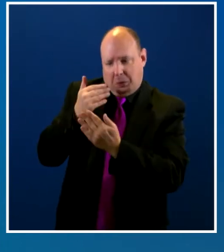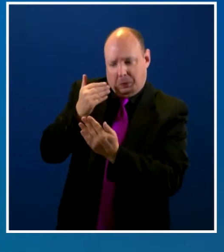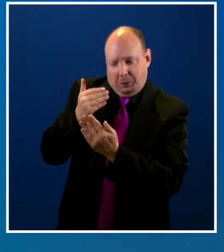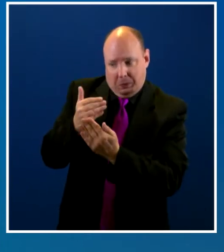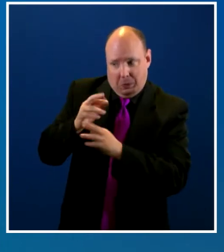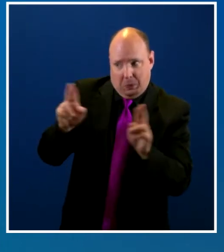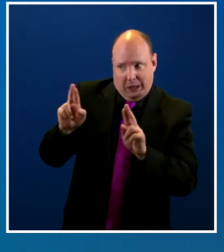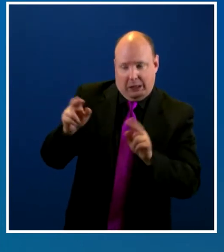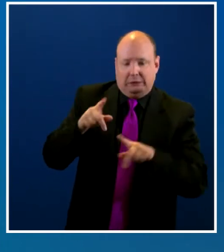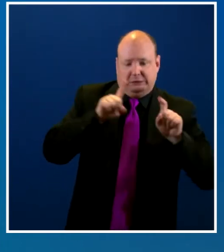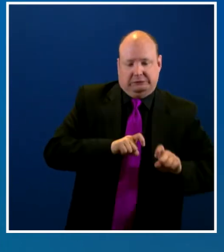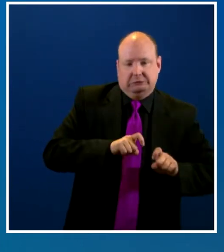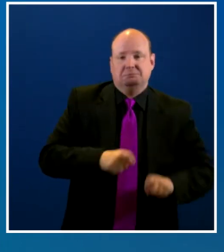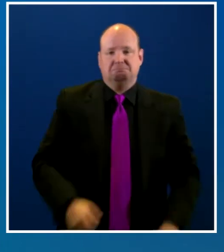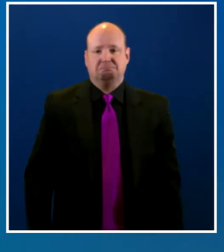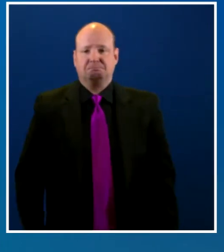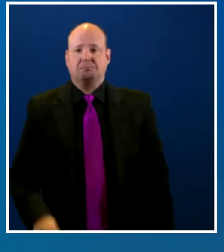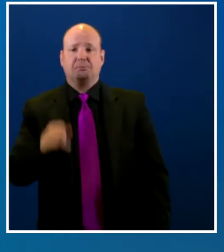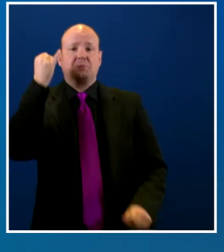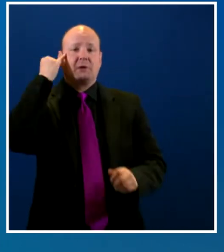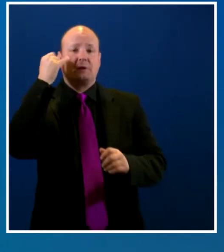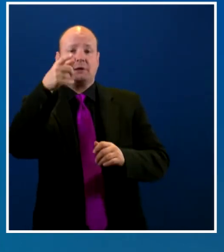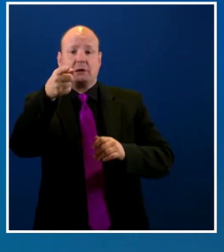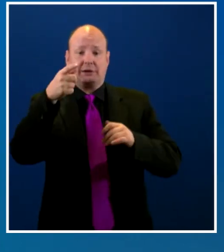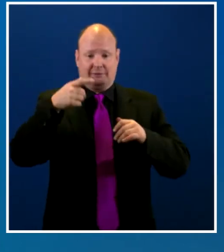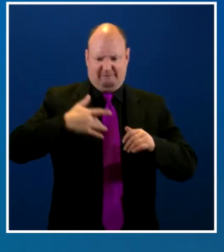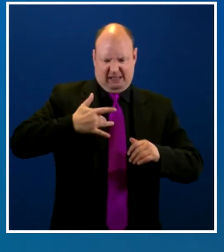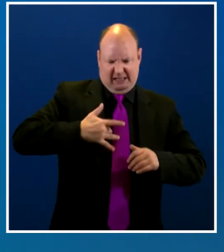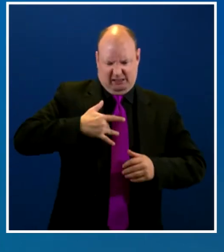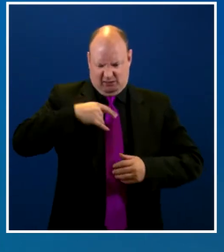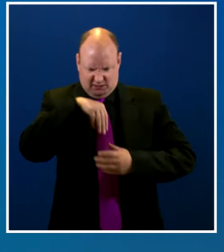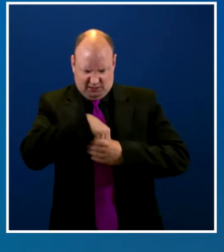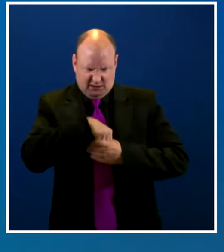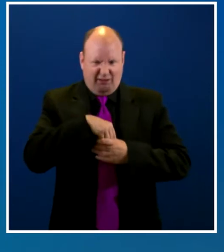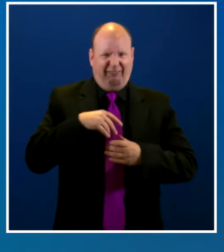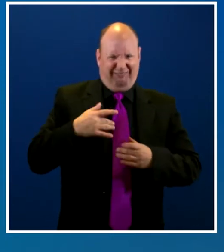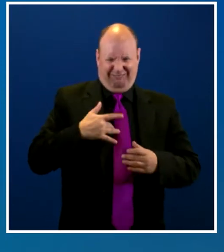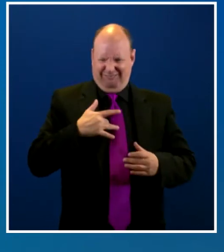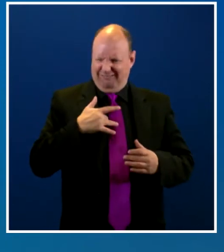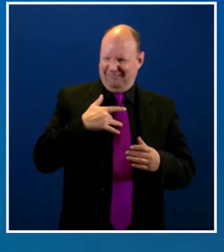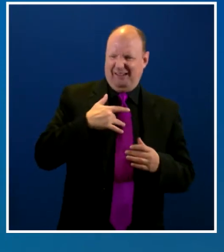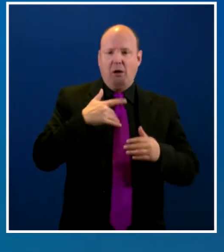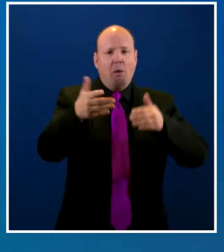Visit the CDC's website for more tips and instructional videos about at home tests.